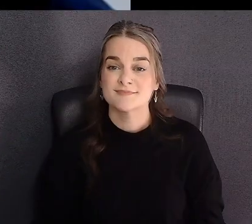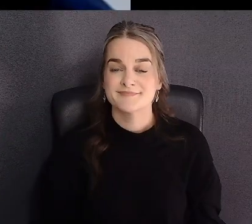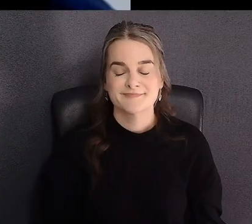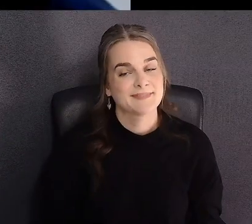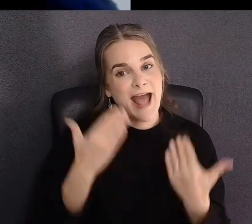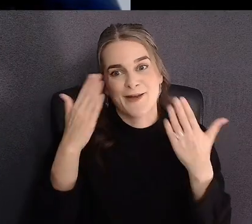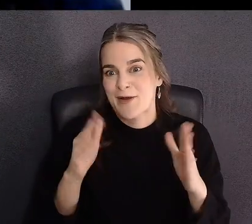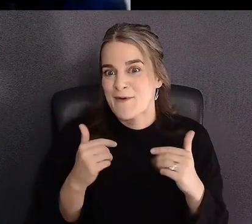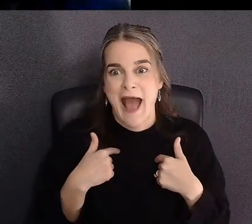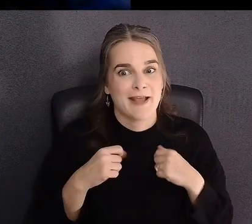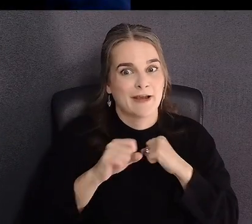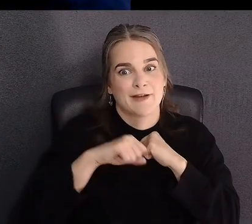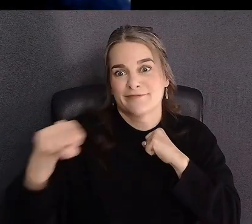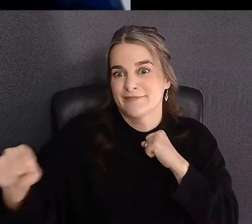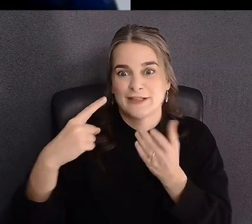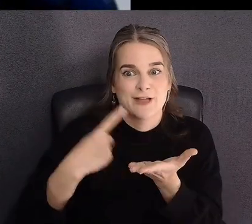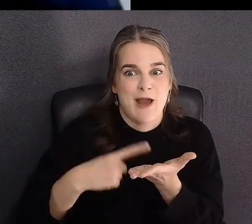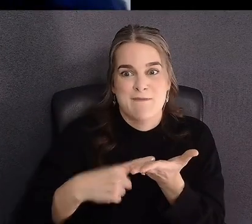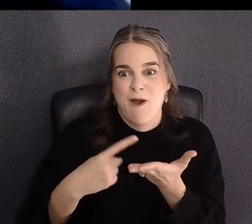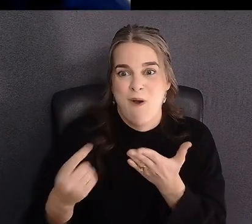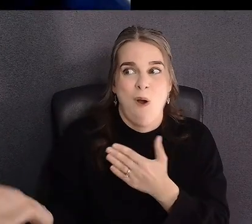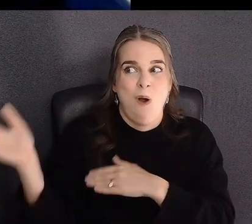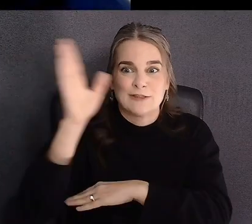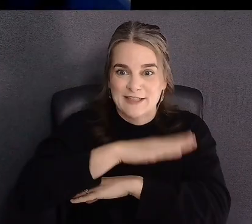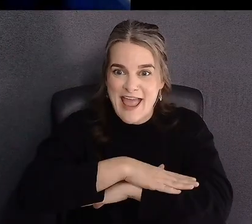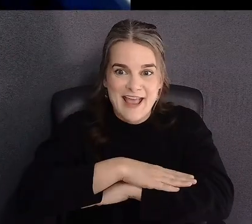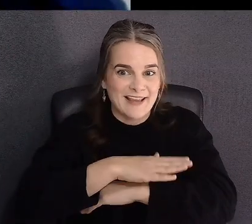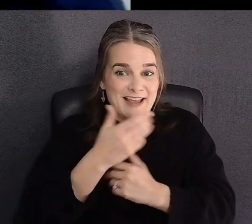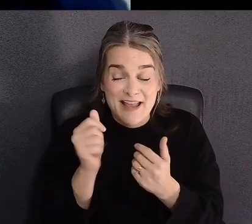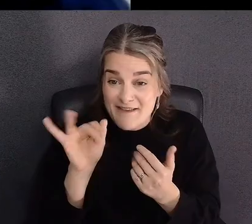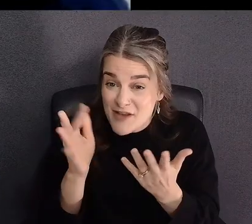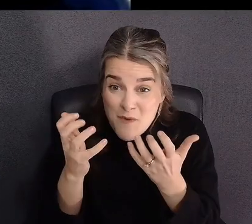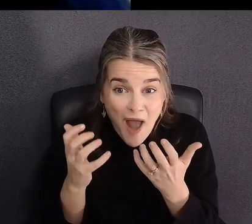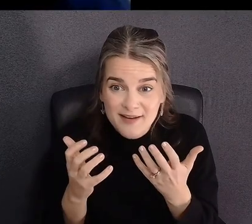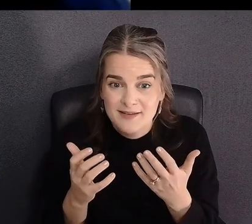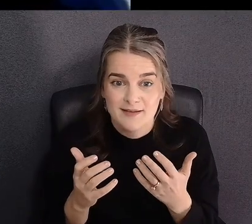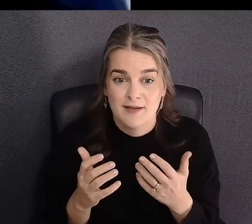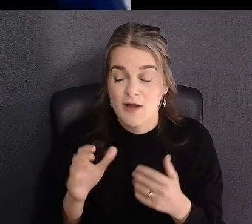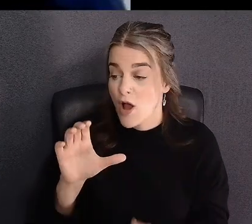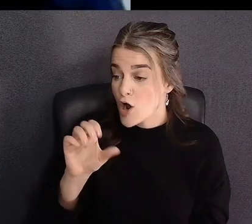I could talk about different projects all day. So if you want, I'm happy to-- Maybe depending on your students,